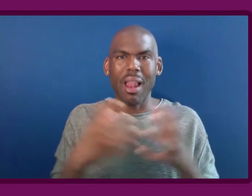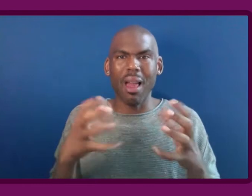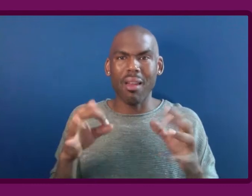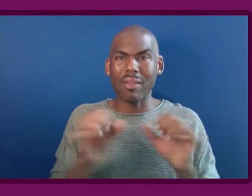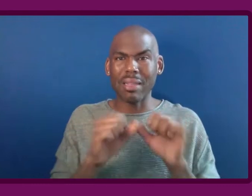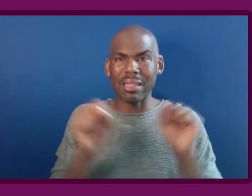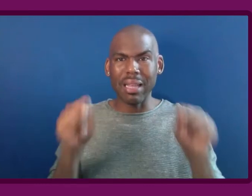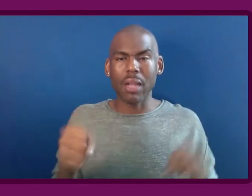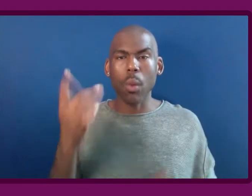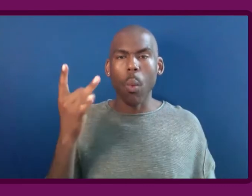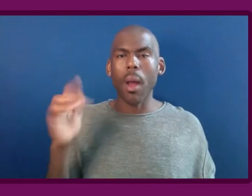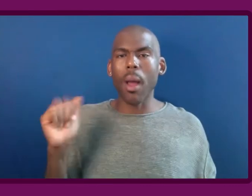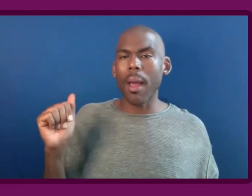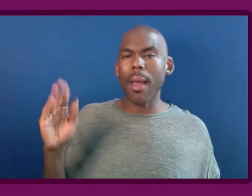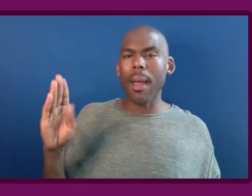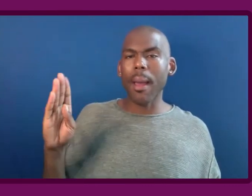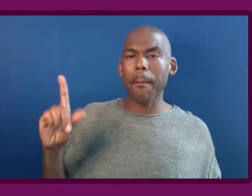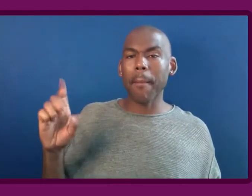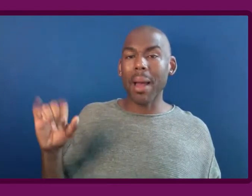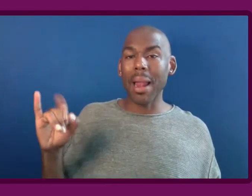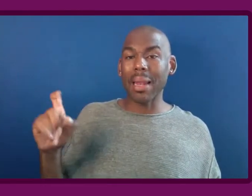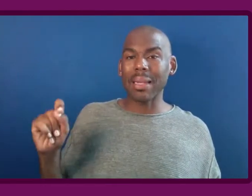ableist systems that we have. For example, here in Mexico,